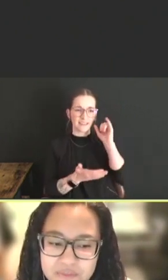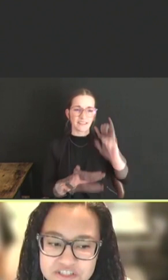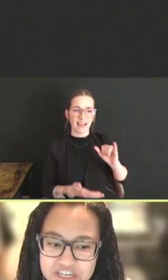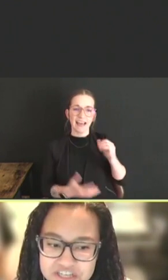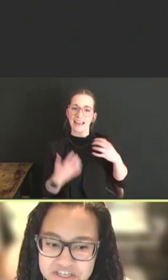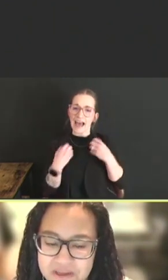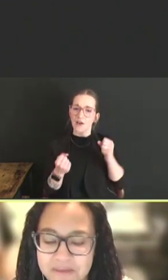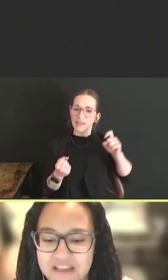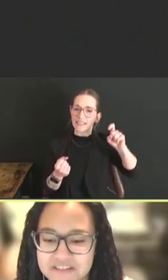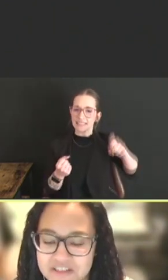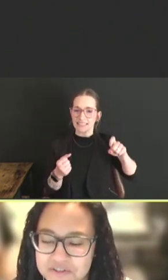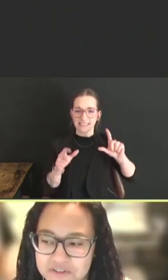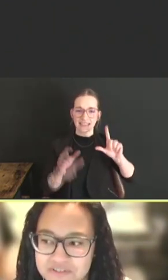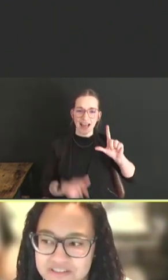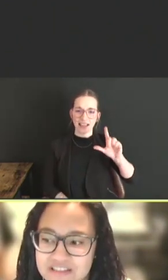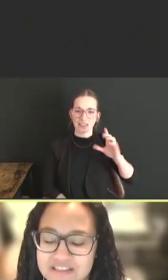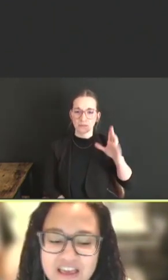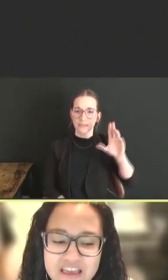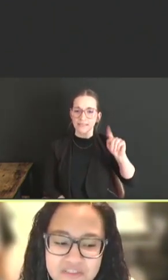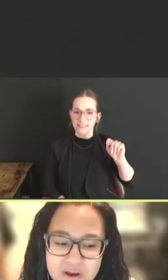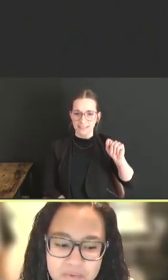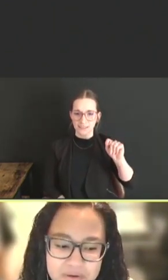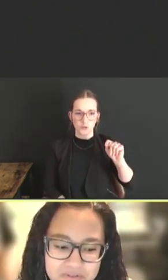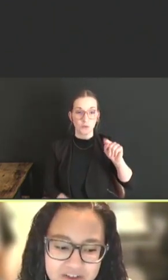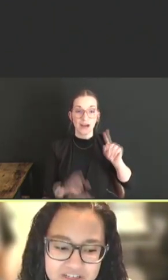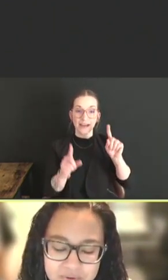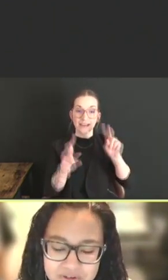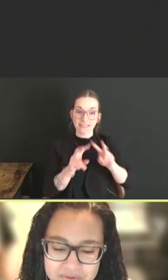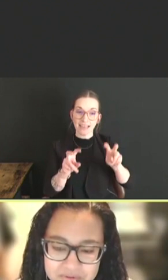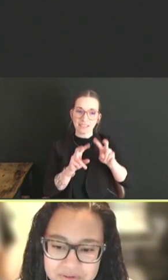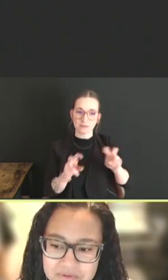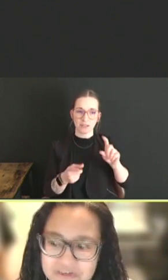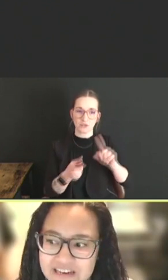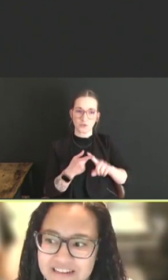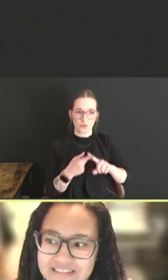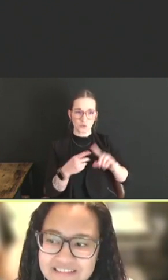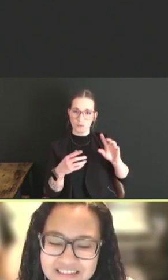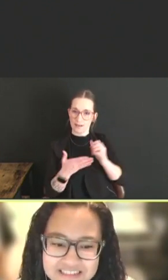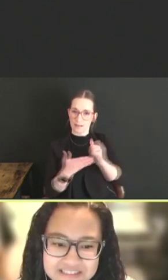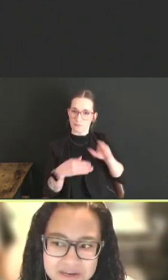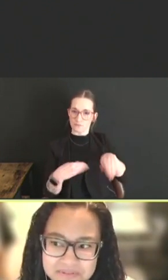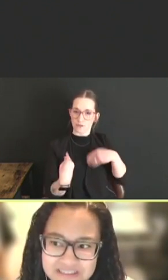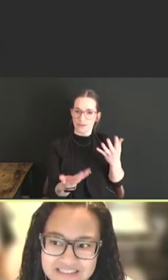health education campaigns and services that we provide to our local community. Next side, please.